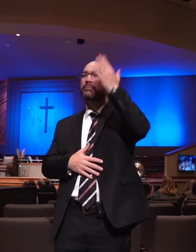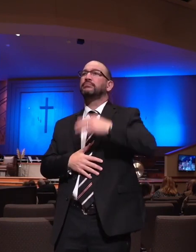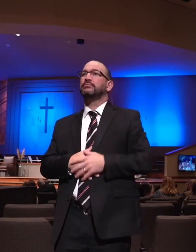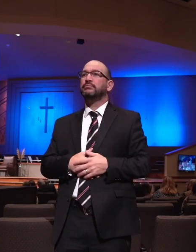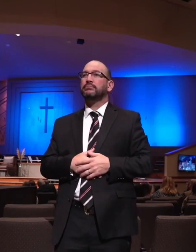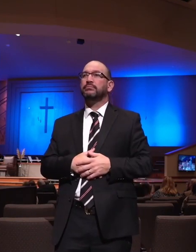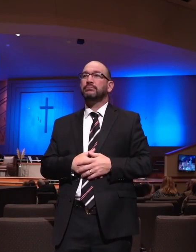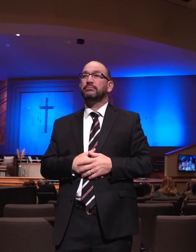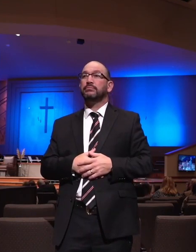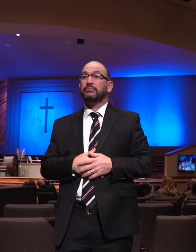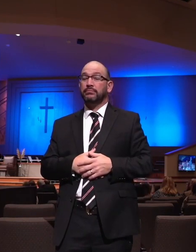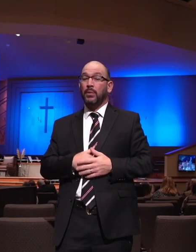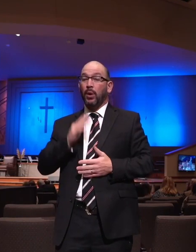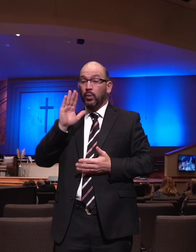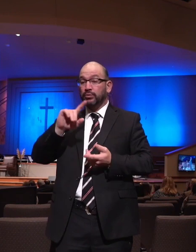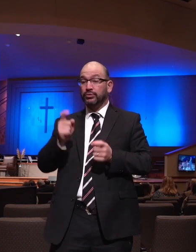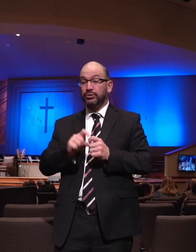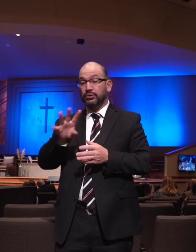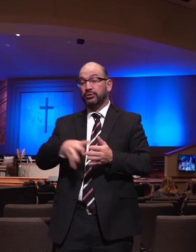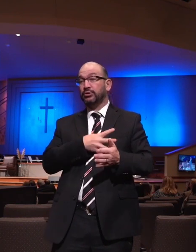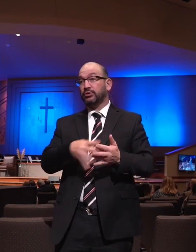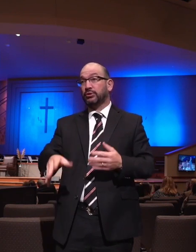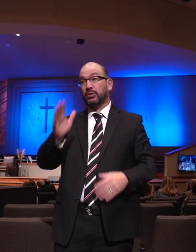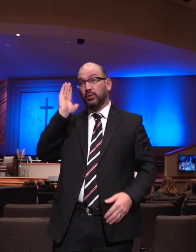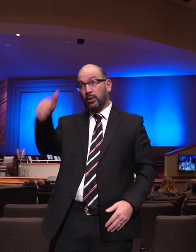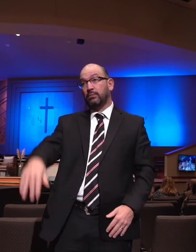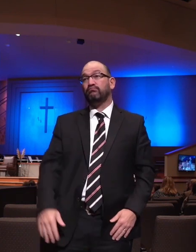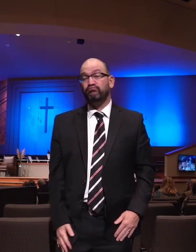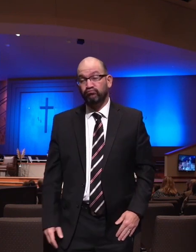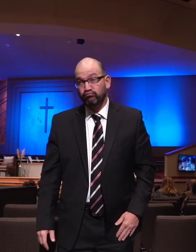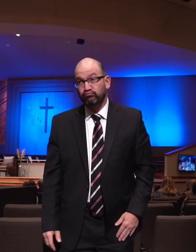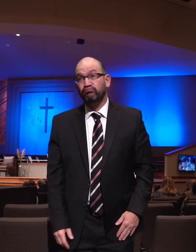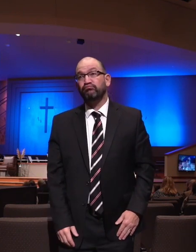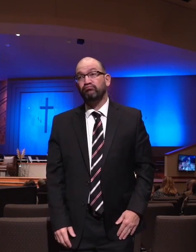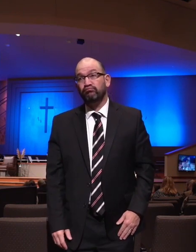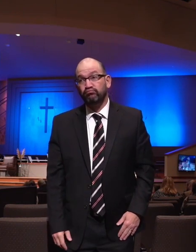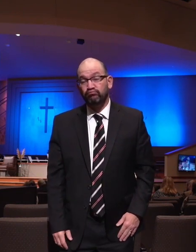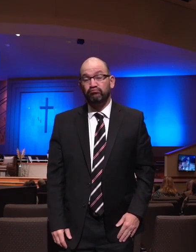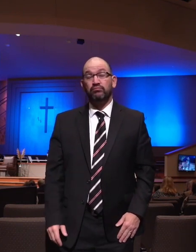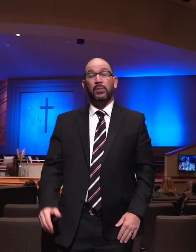schedule it's going to affect your time number two it's probably going to take